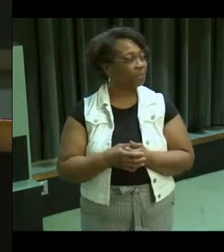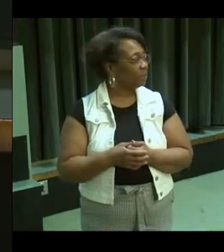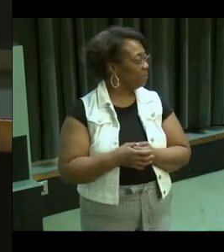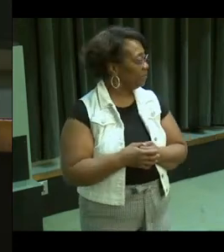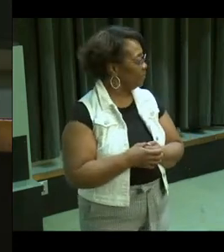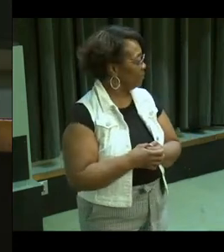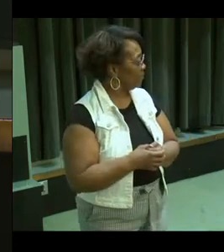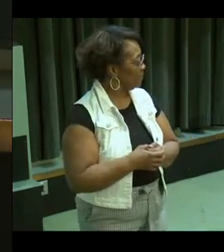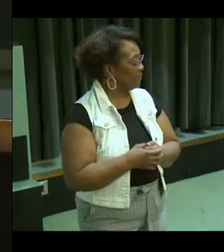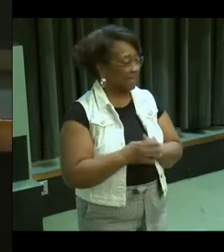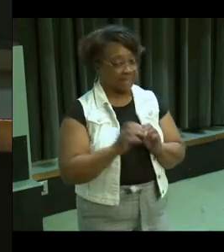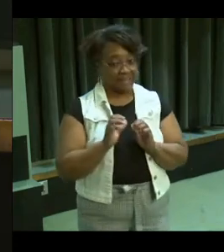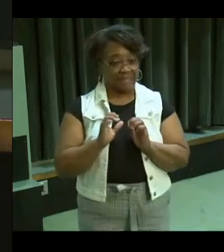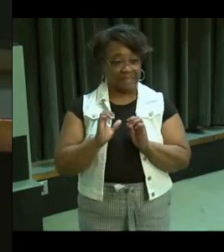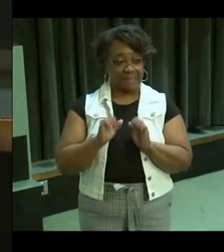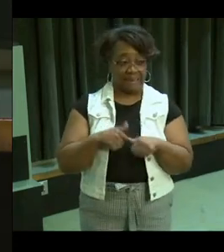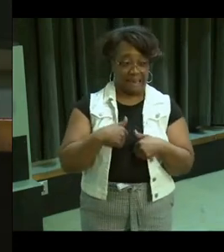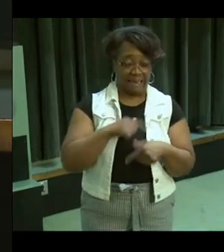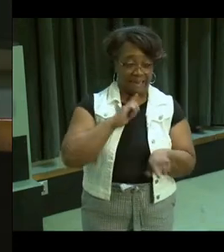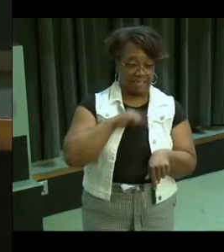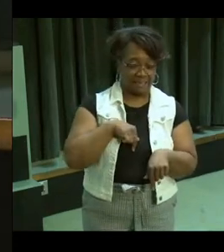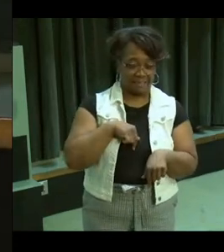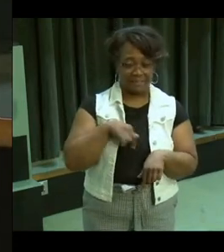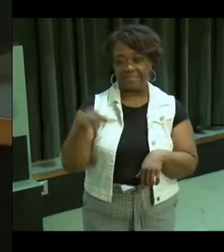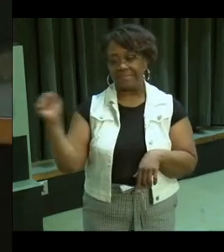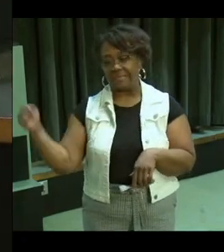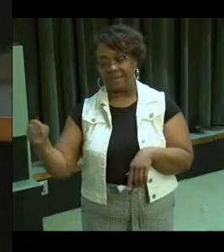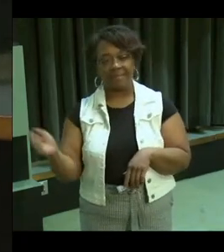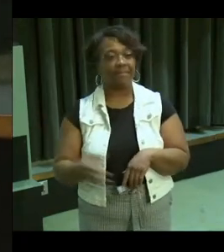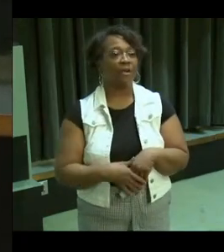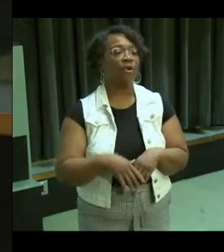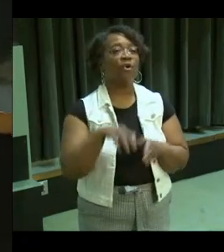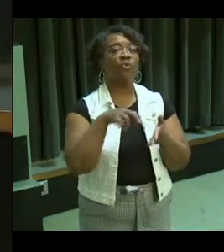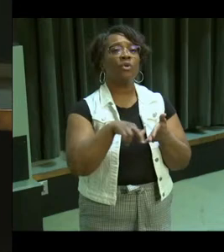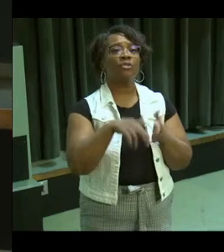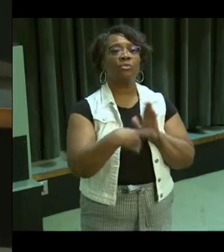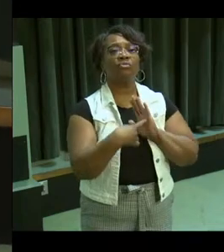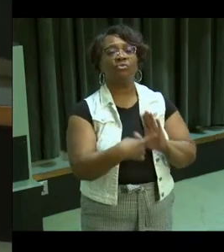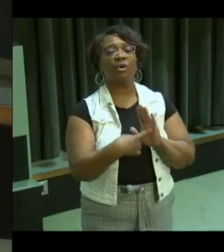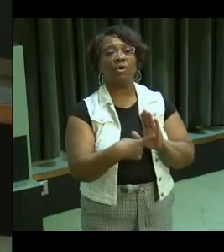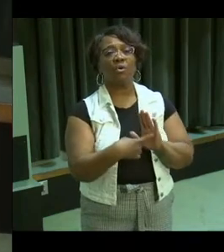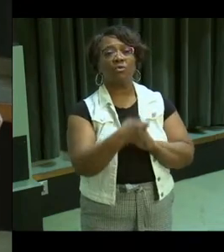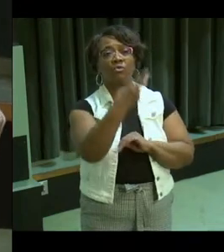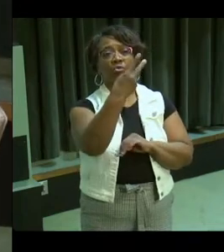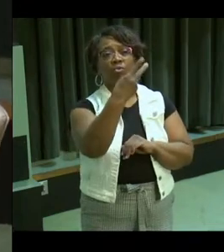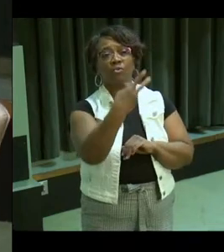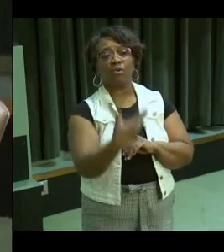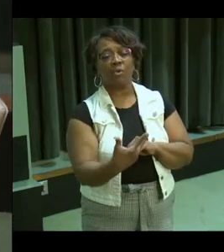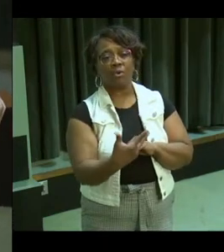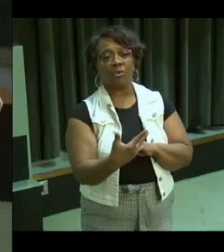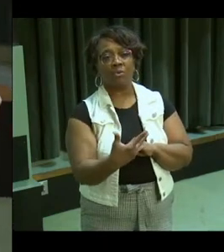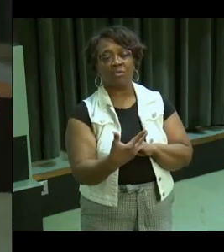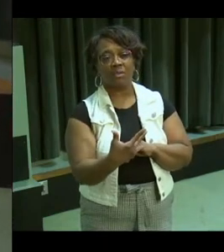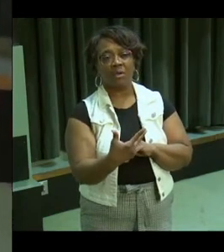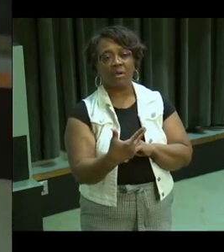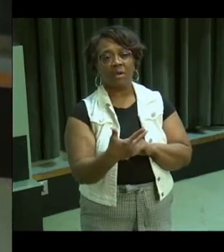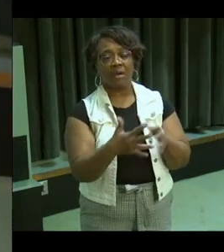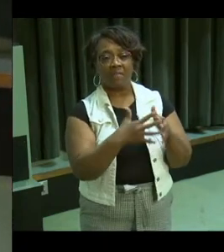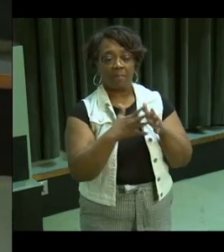Can I yes. Okay.